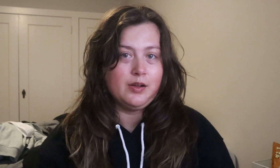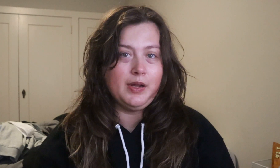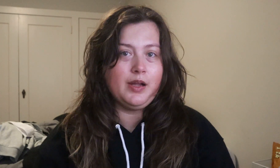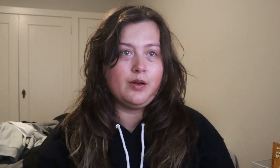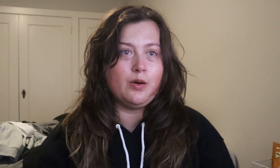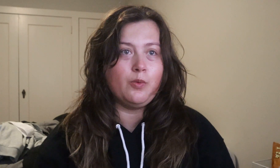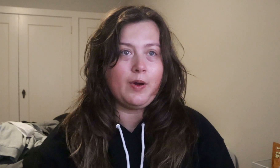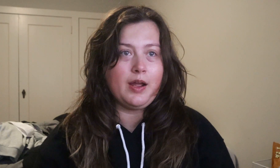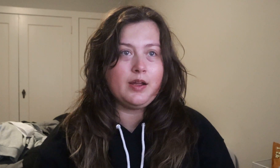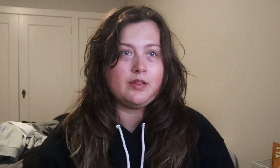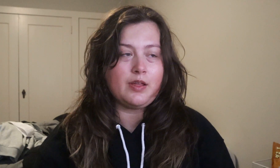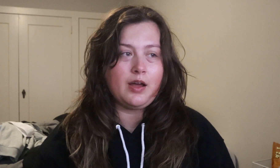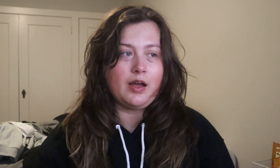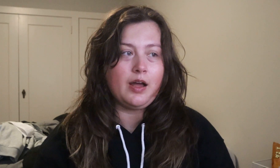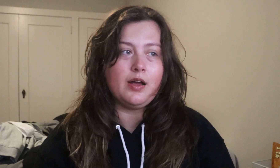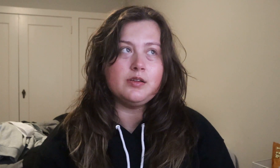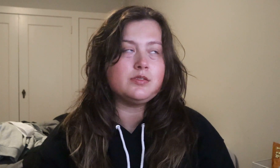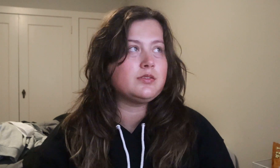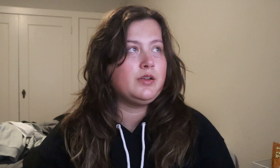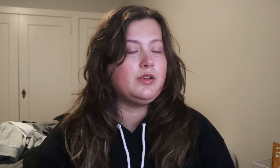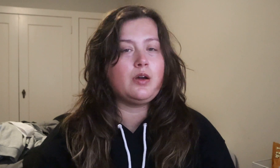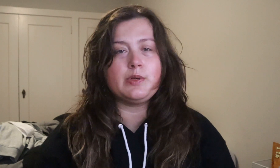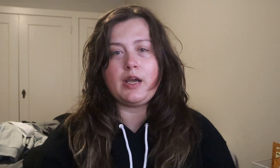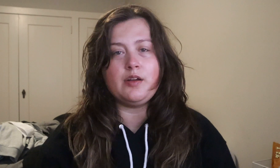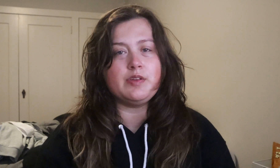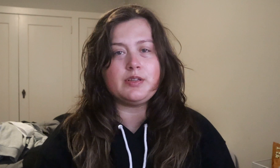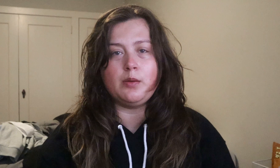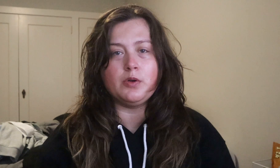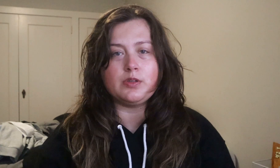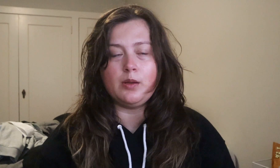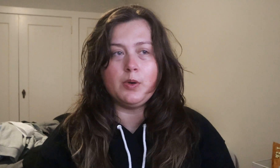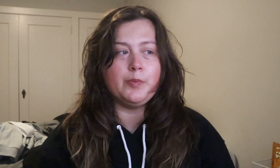but in a way that has, you know, it's kind of the same old, same old.